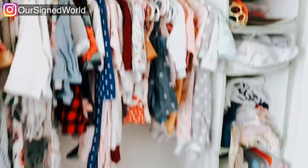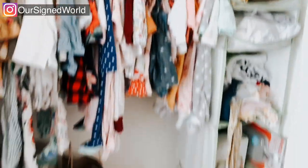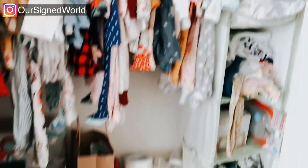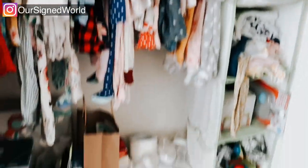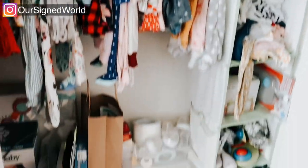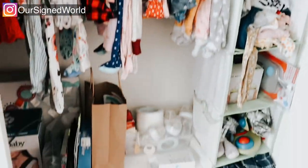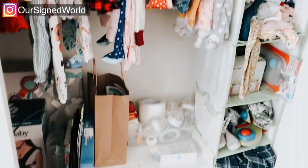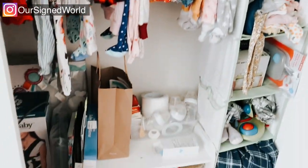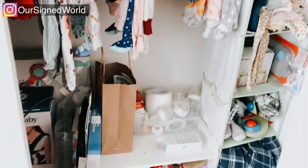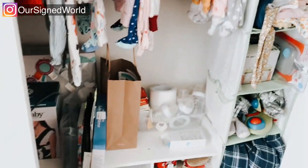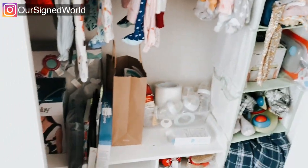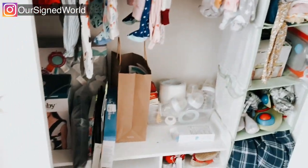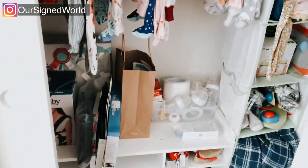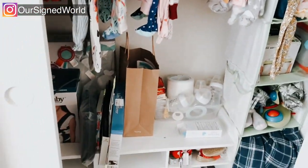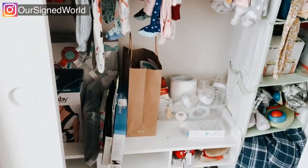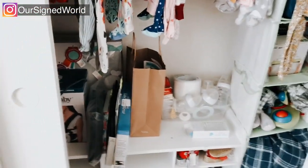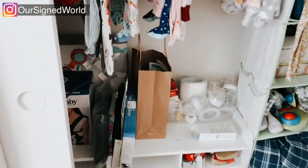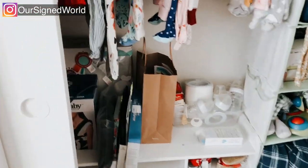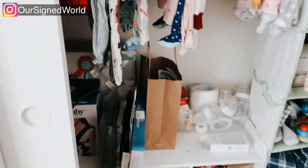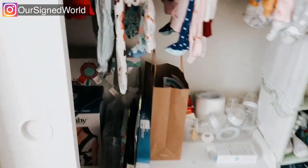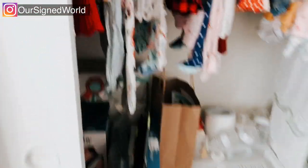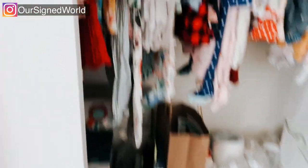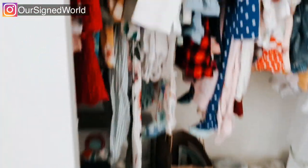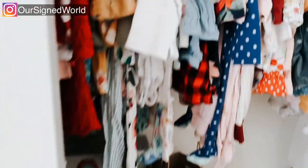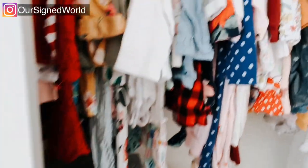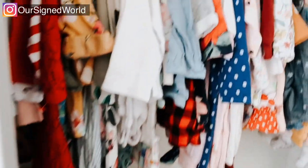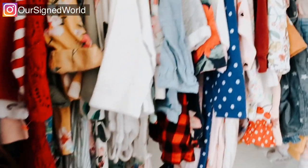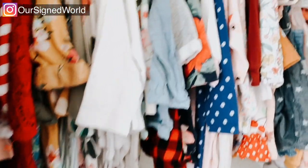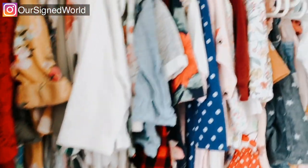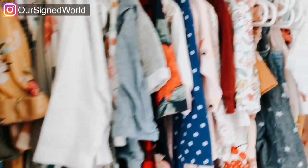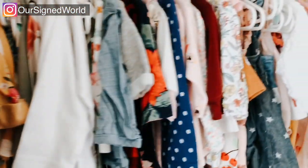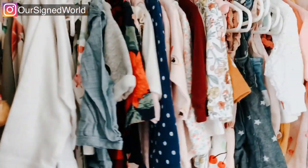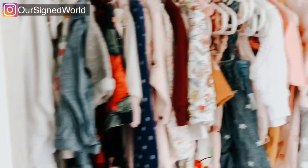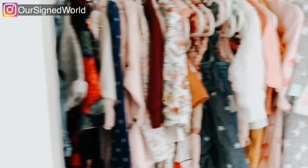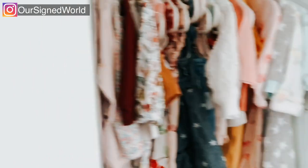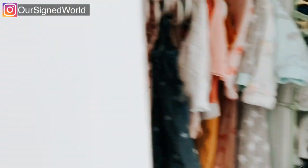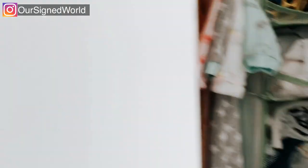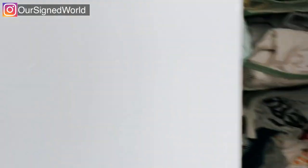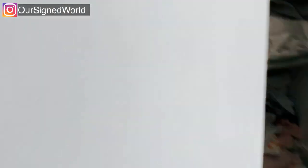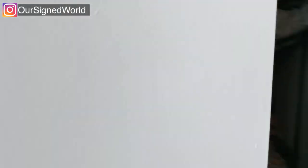well, it's good enough and it really doesn't matter.